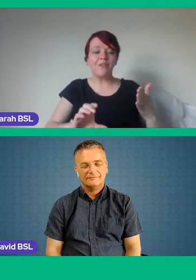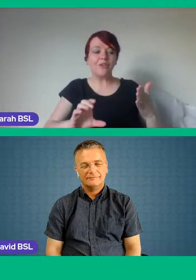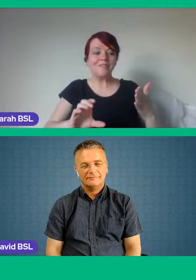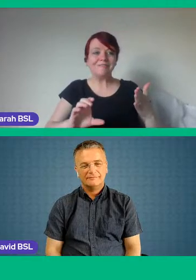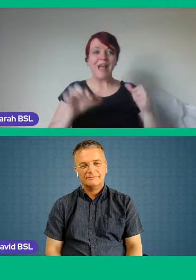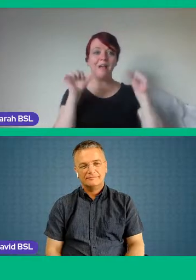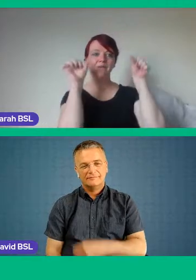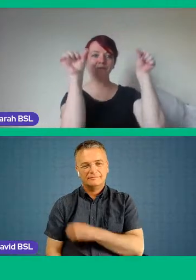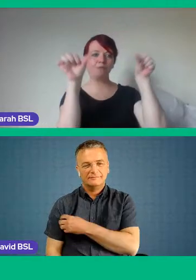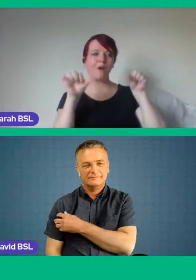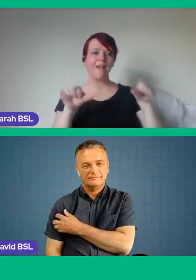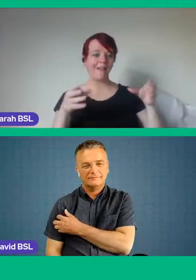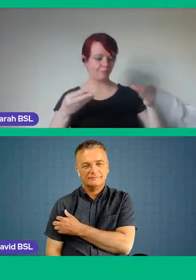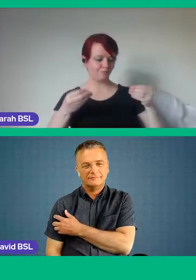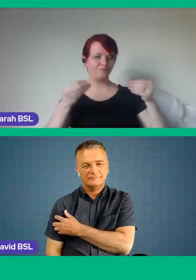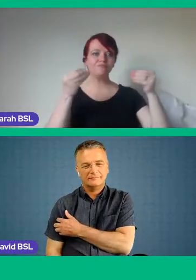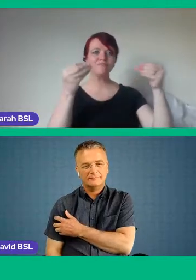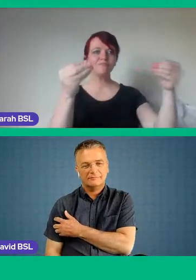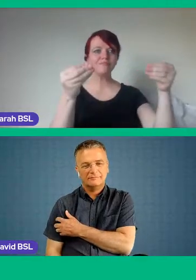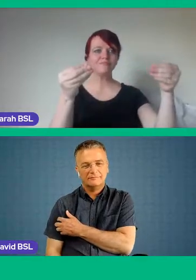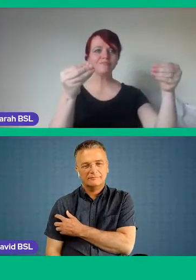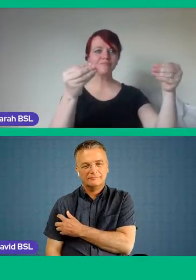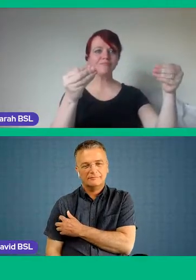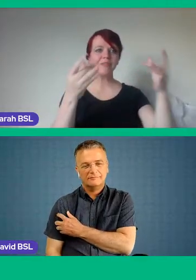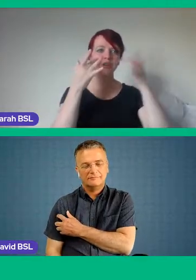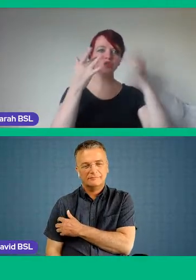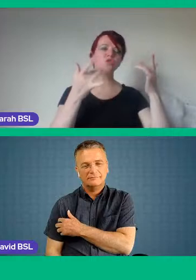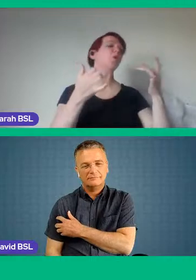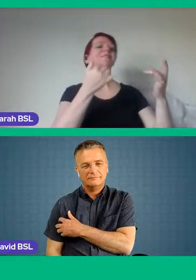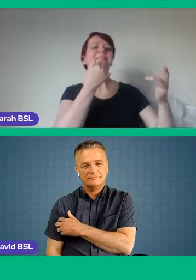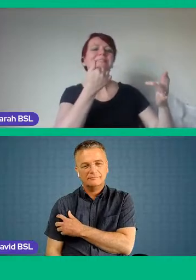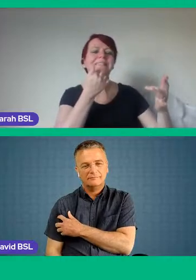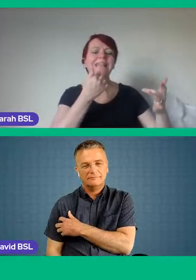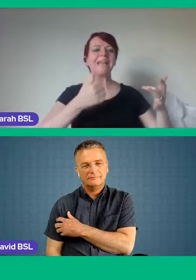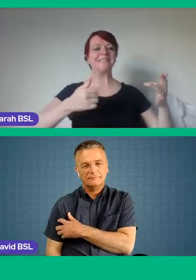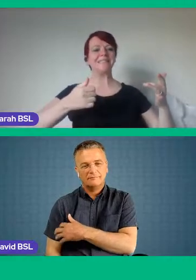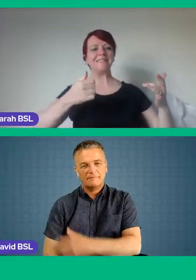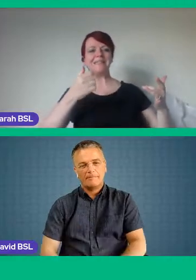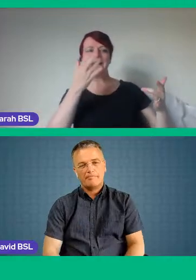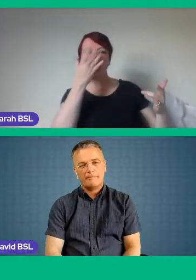putting a little cart on it. Mixed media artist name, date she made it, the pride that the child